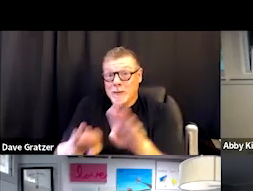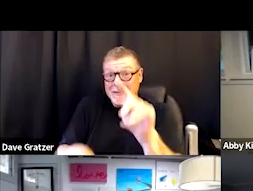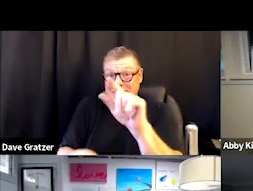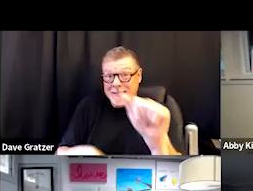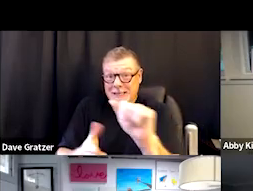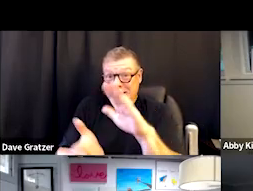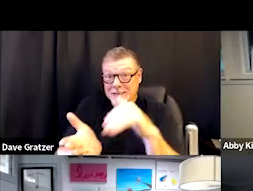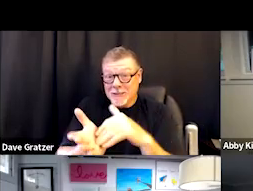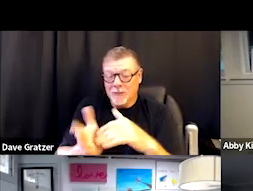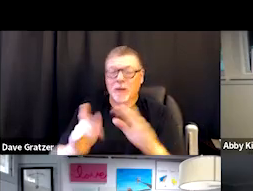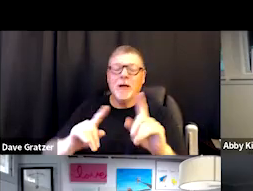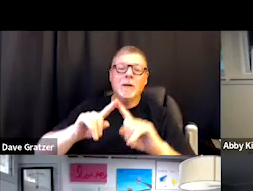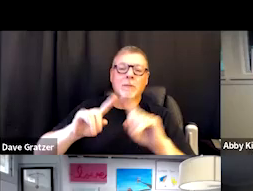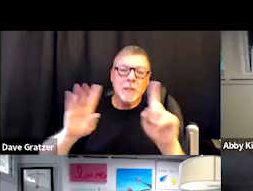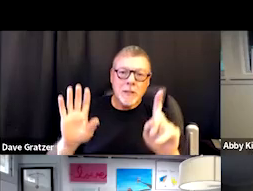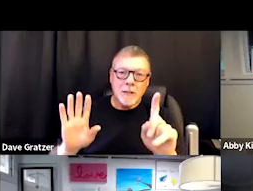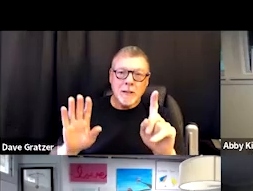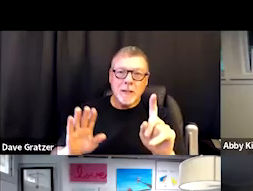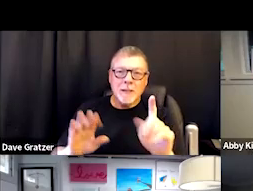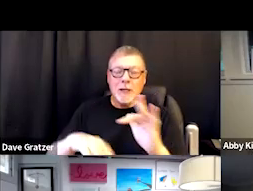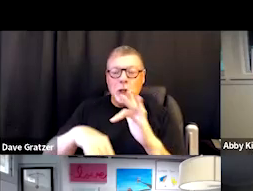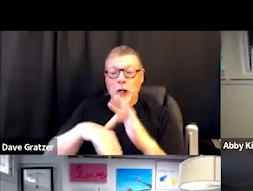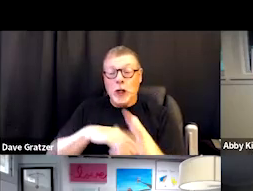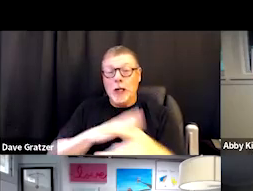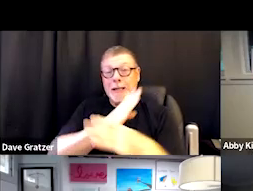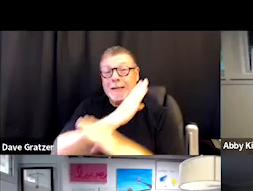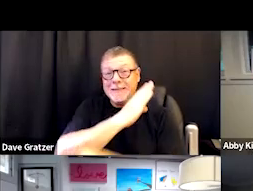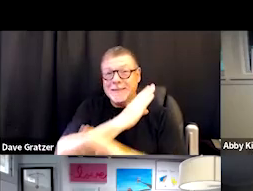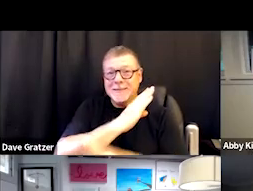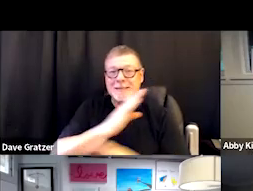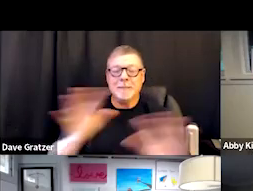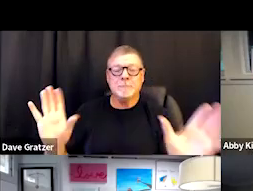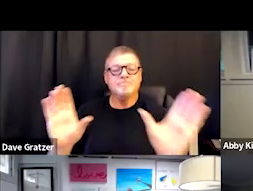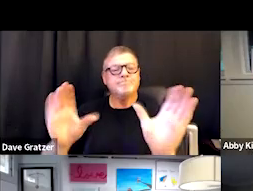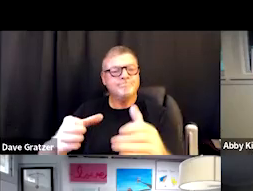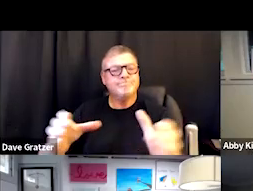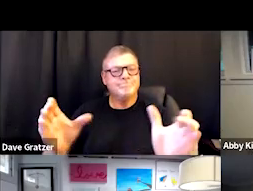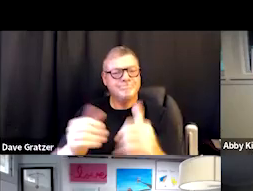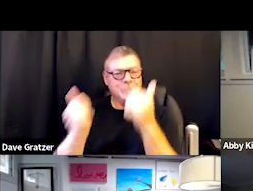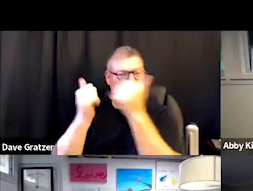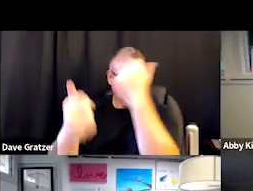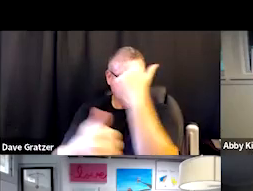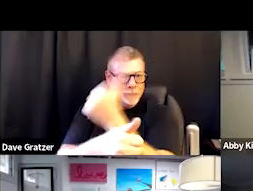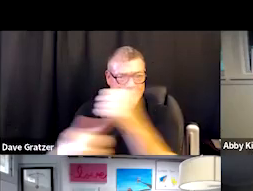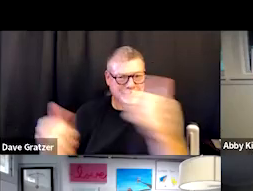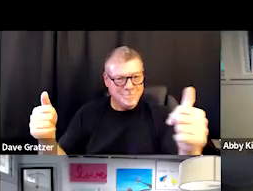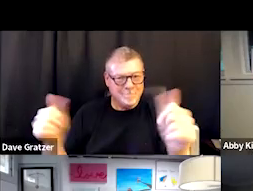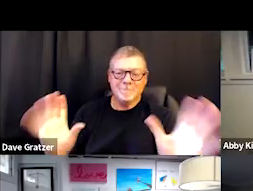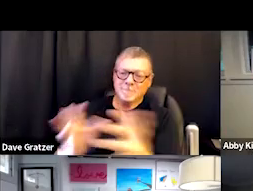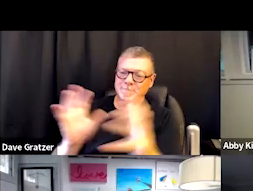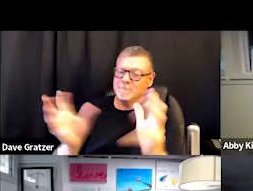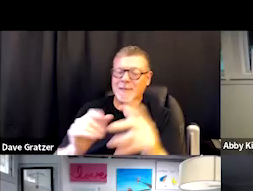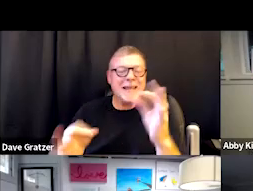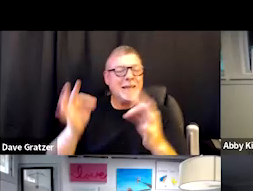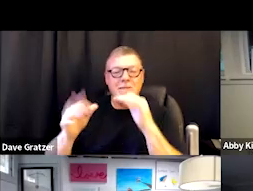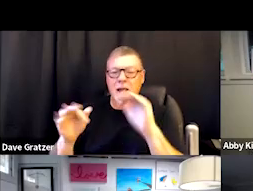but certainly I think in maybe early September, just reconvening, if your state doesn't have things already, meetings,